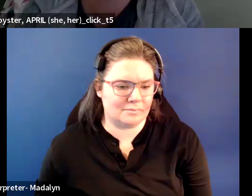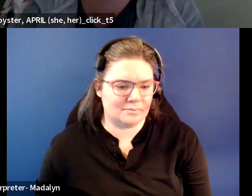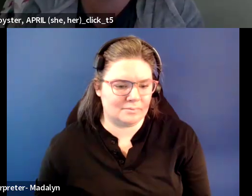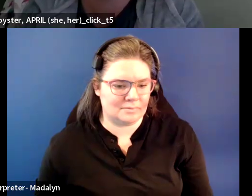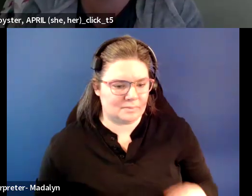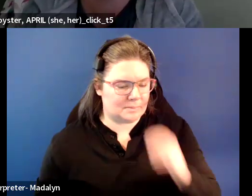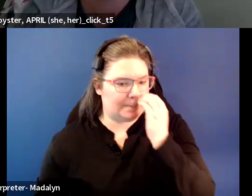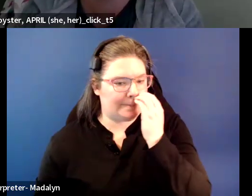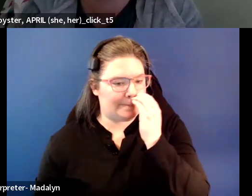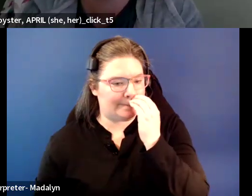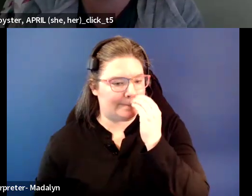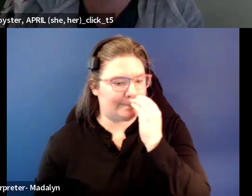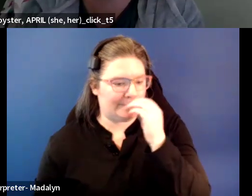Carolyn Grawi: Blue cross.